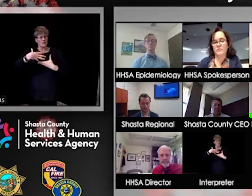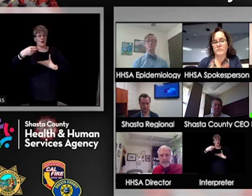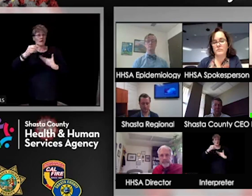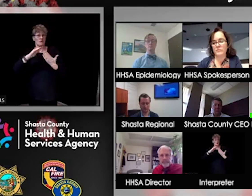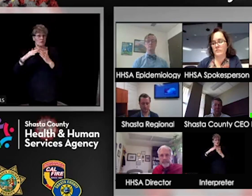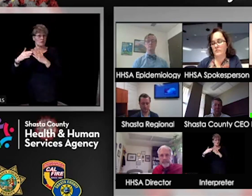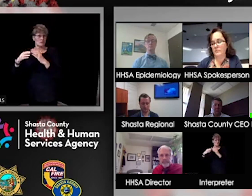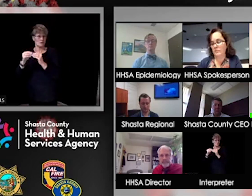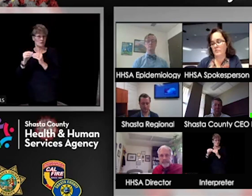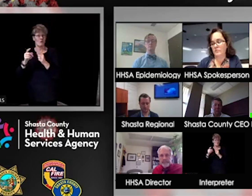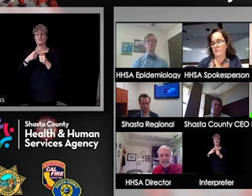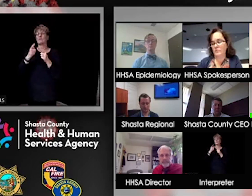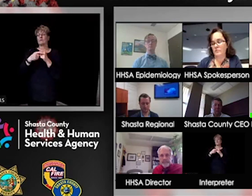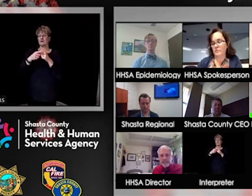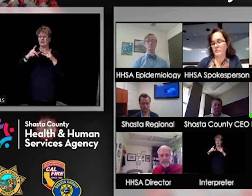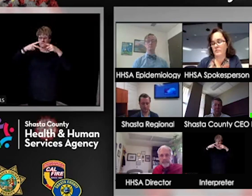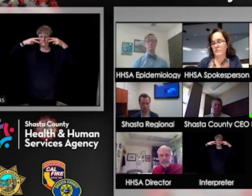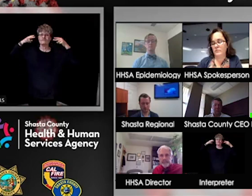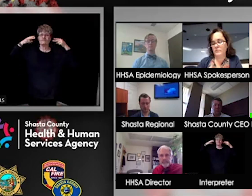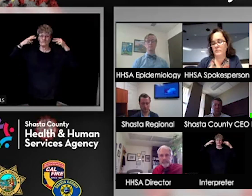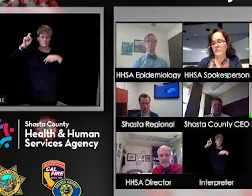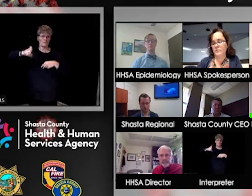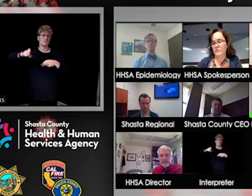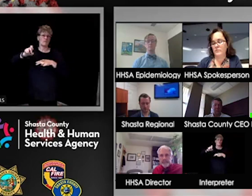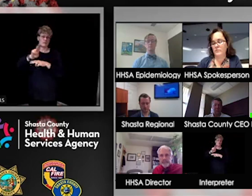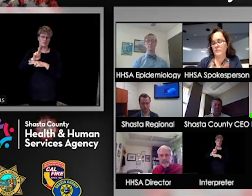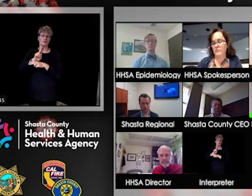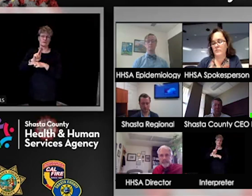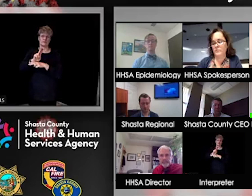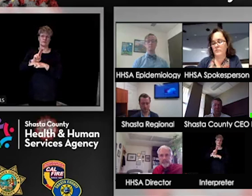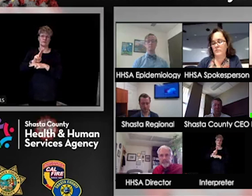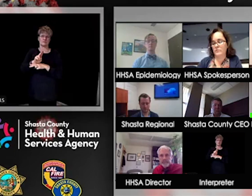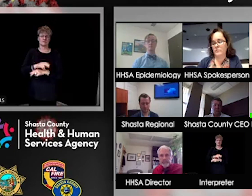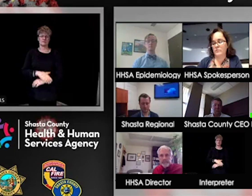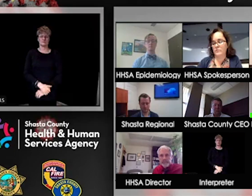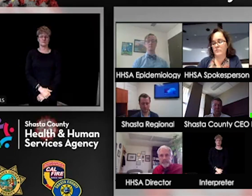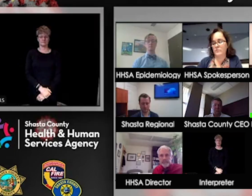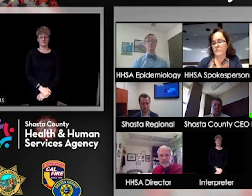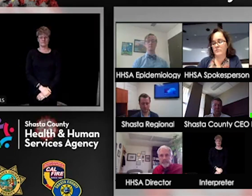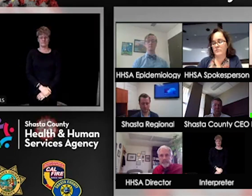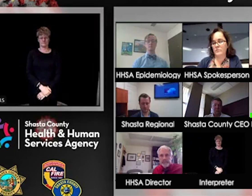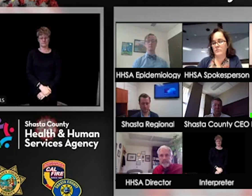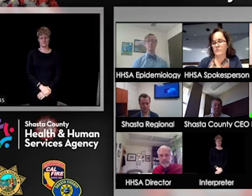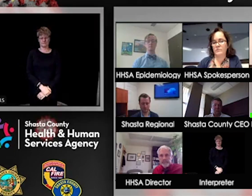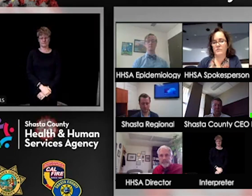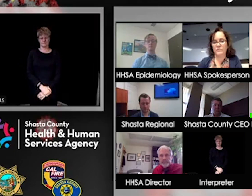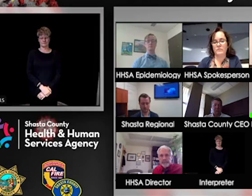we're out in public. So, along the way we're also knowing that the federal government is